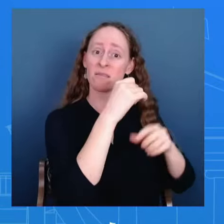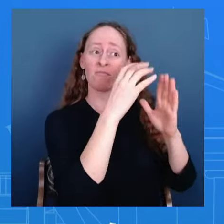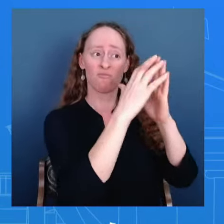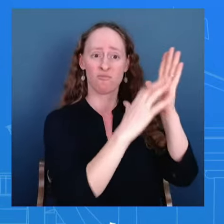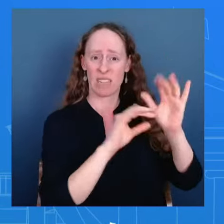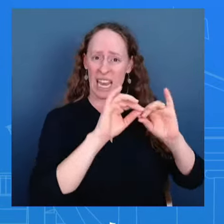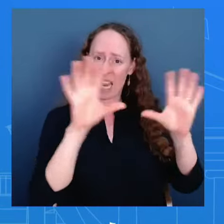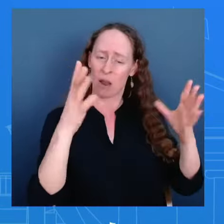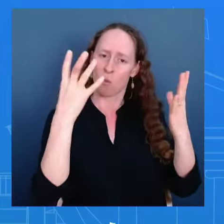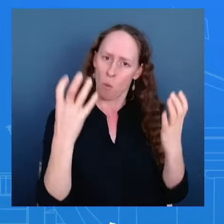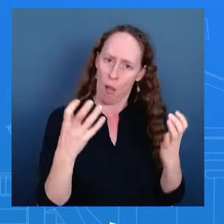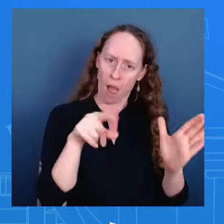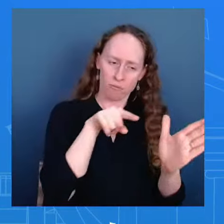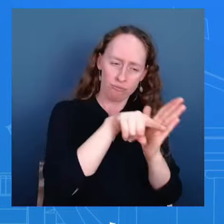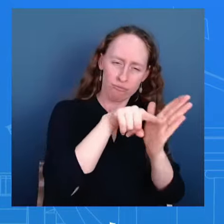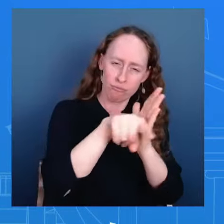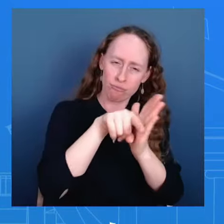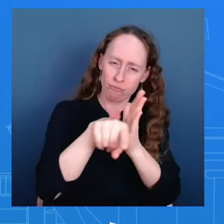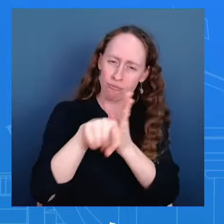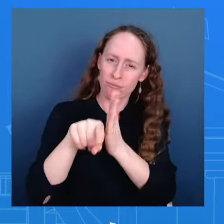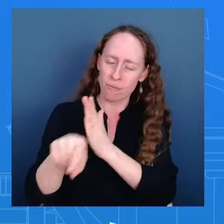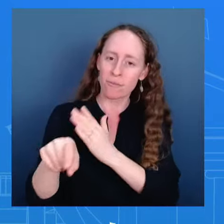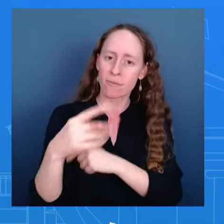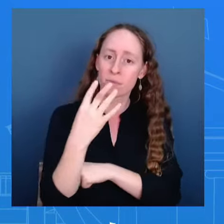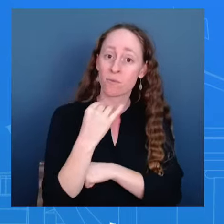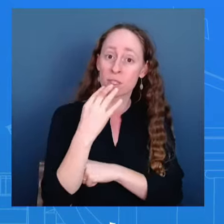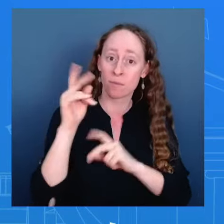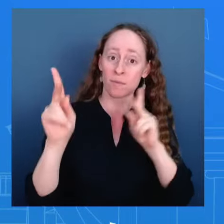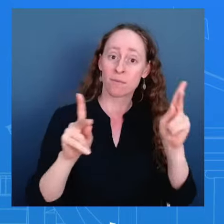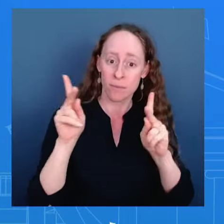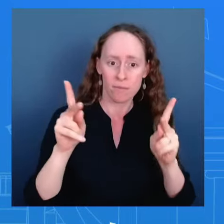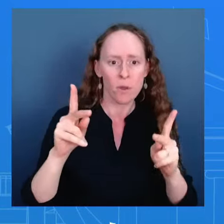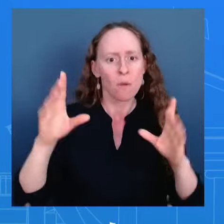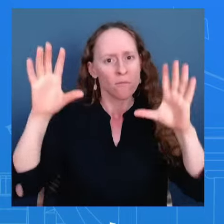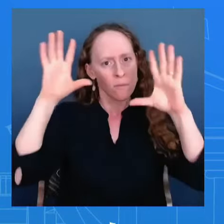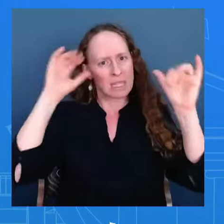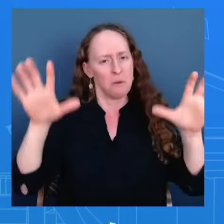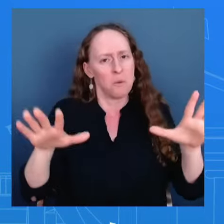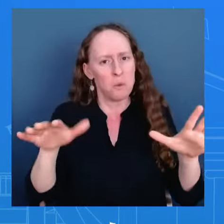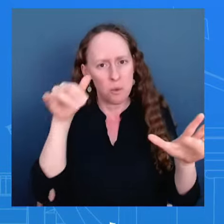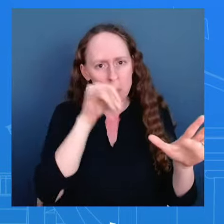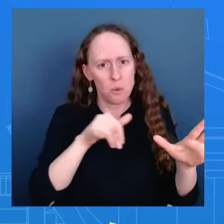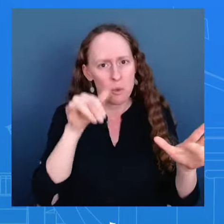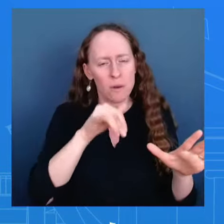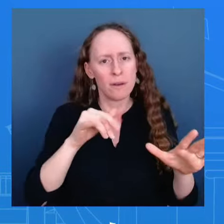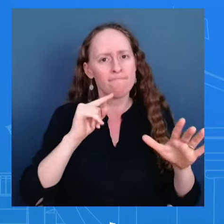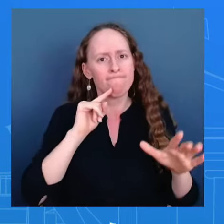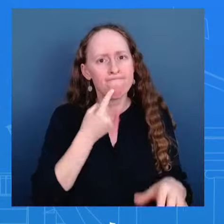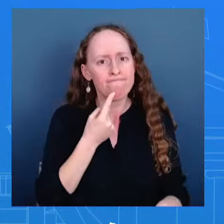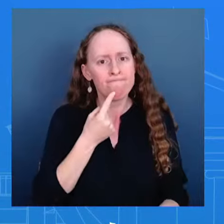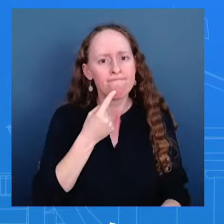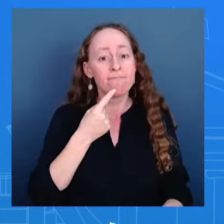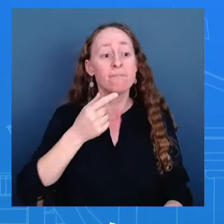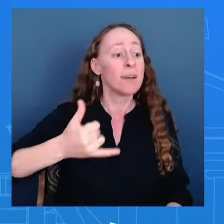to make sure that innocent Palestinians don't suffer anymore from a war they didn't start, and they're not responsible for this.